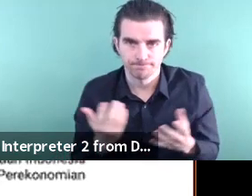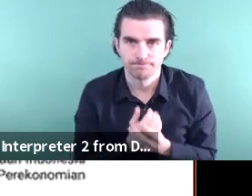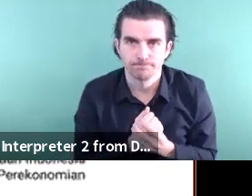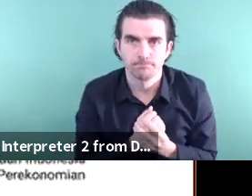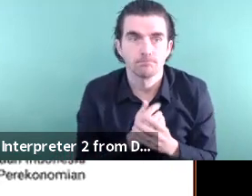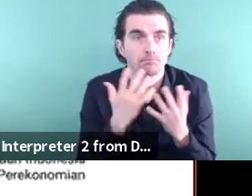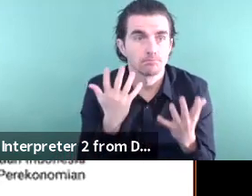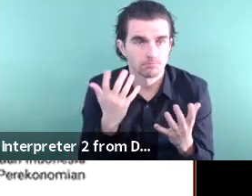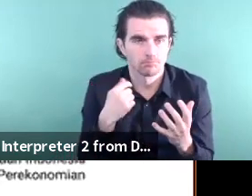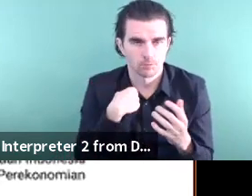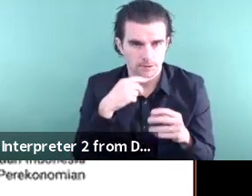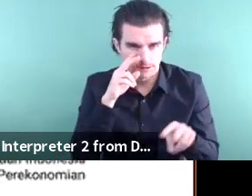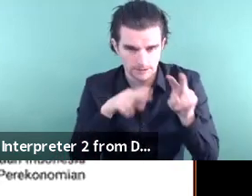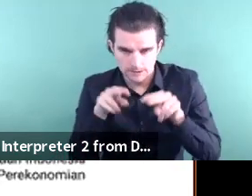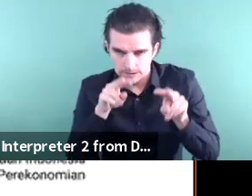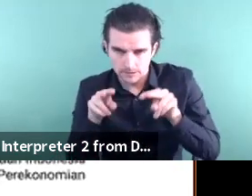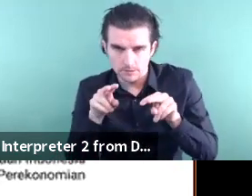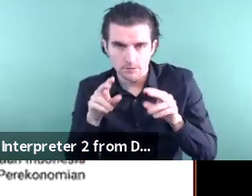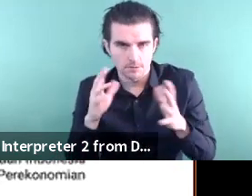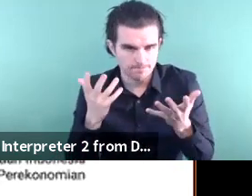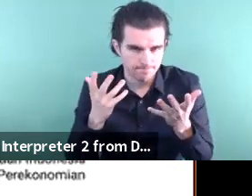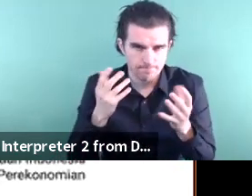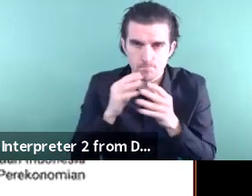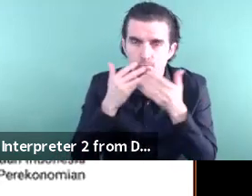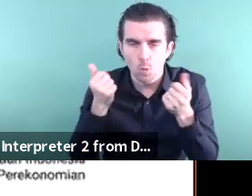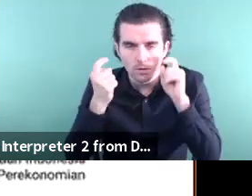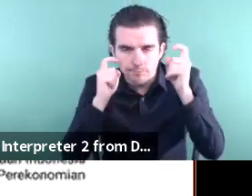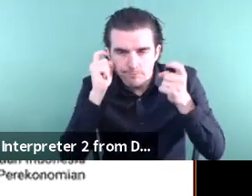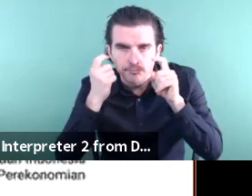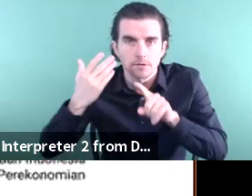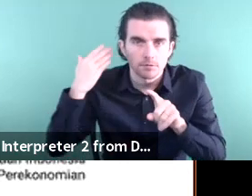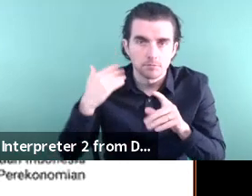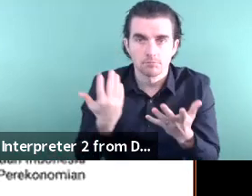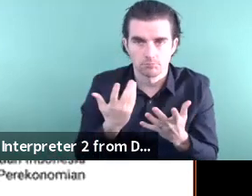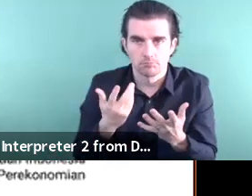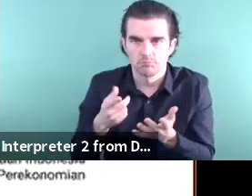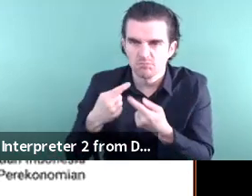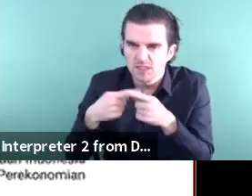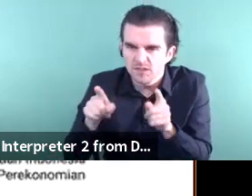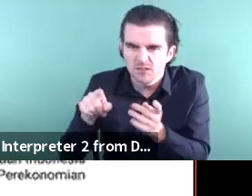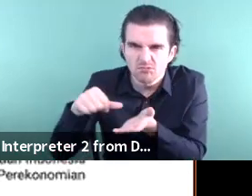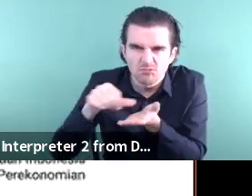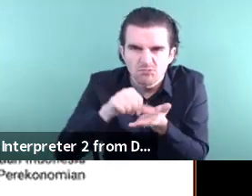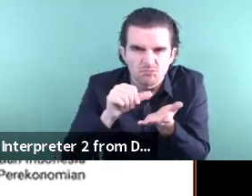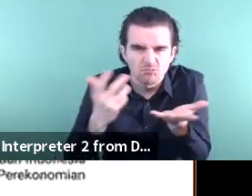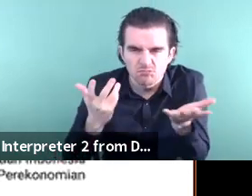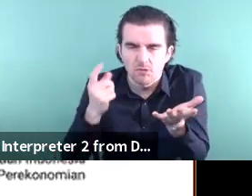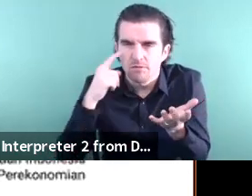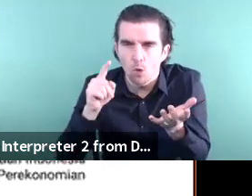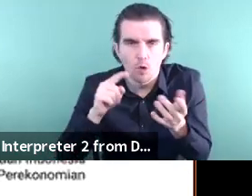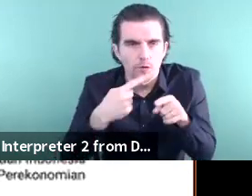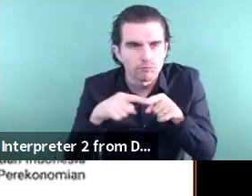to Indonesian person with disability. Such caveats can only be answered, well may be answered to the